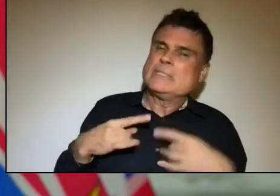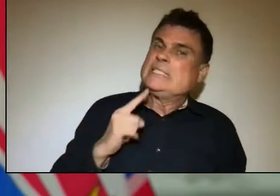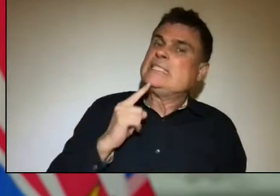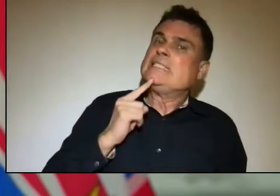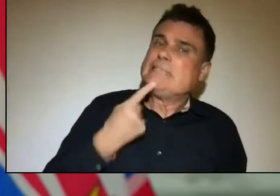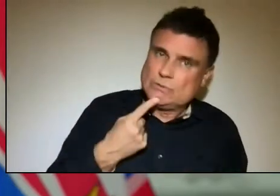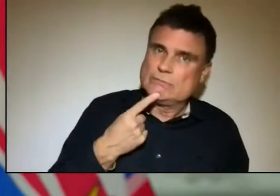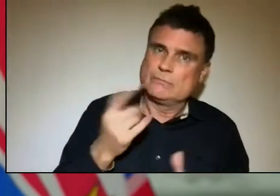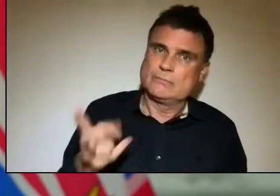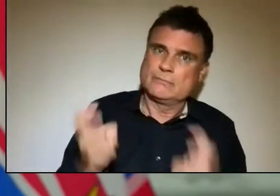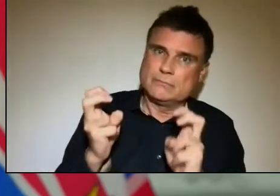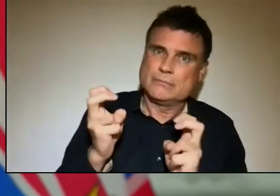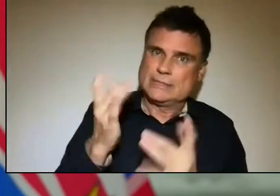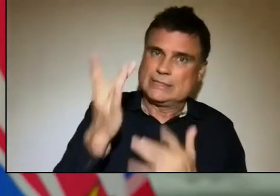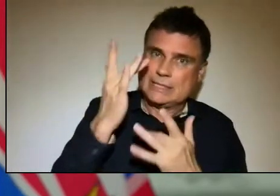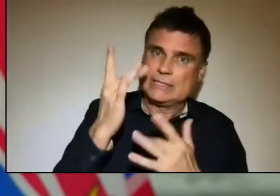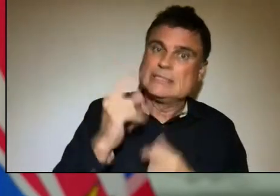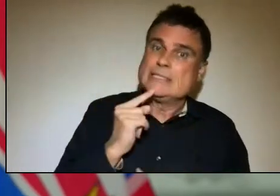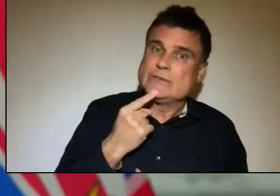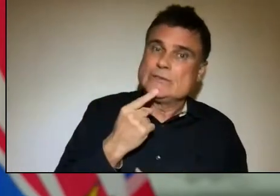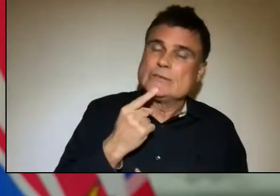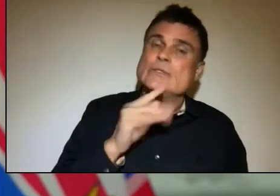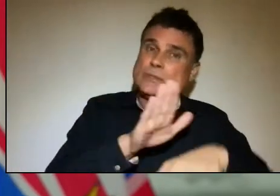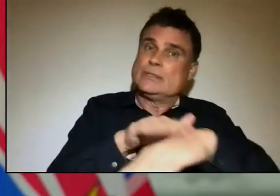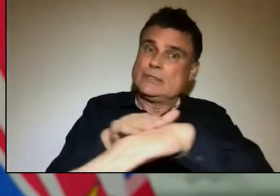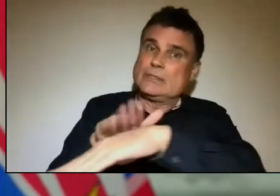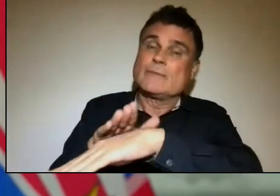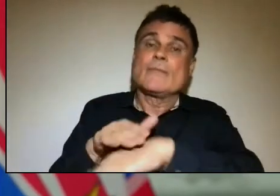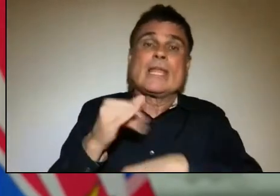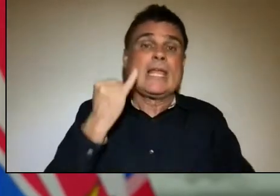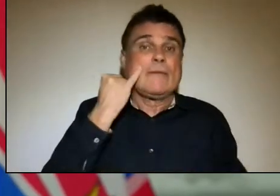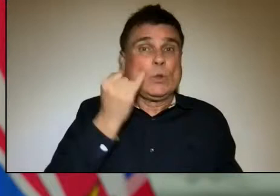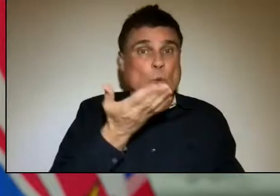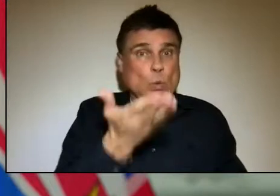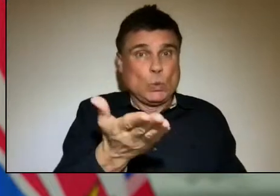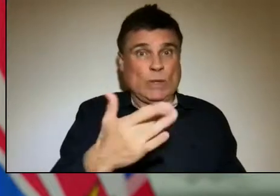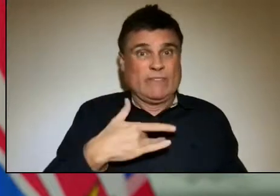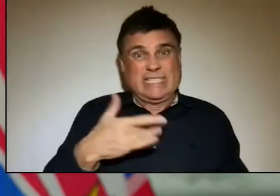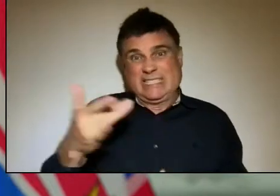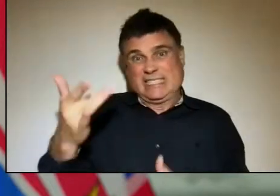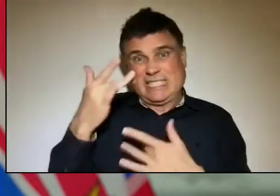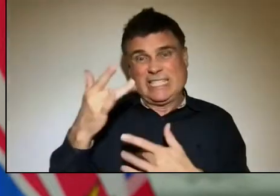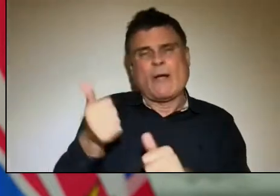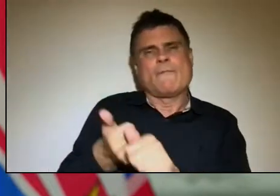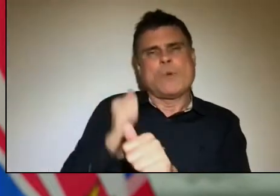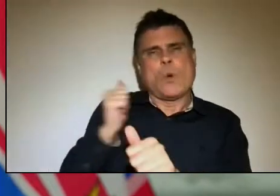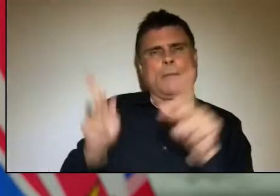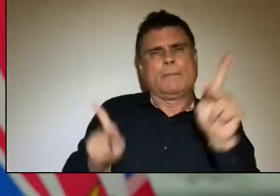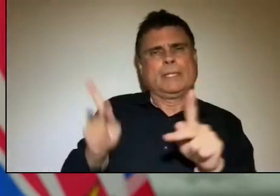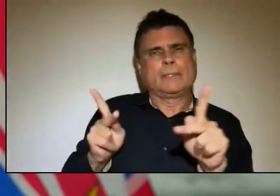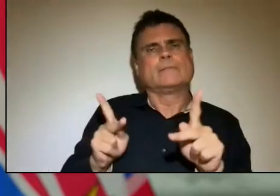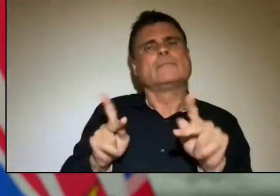sure that we're staying away from others if we are sick